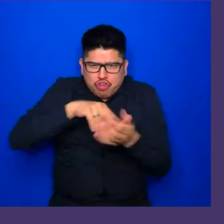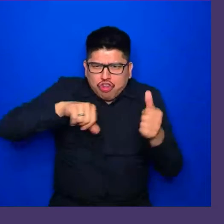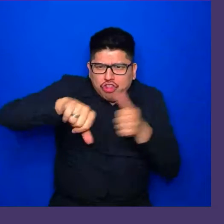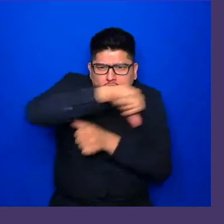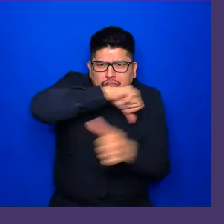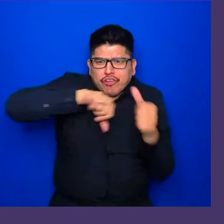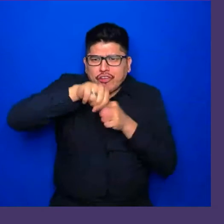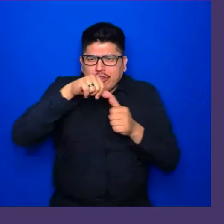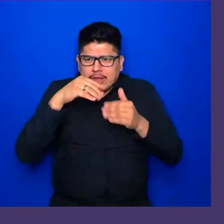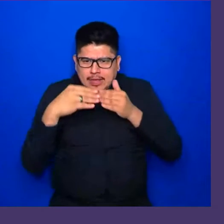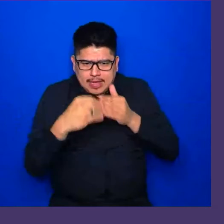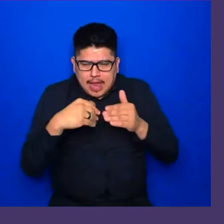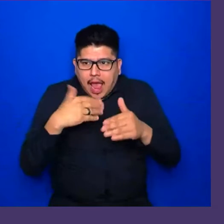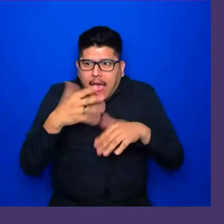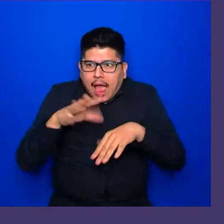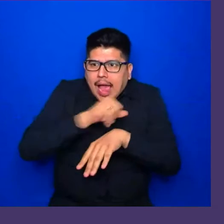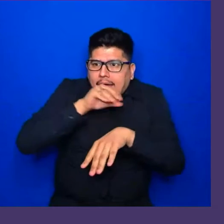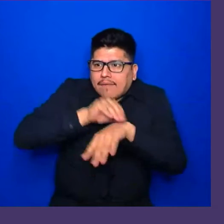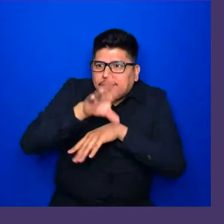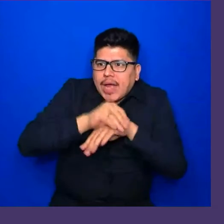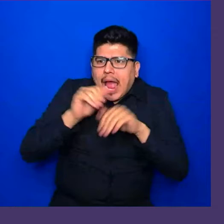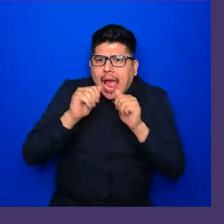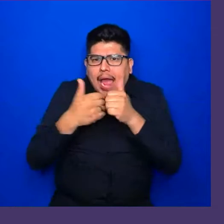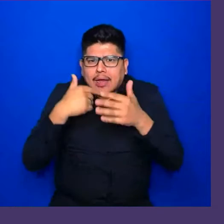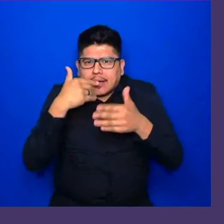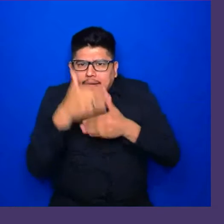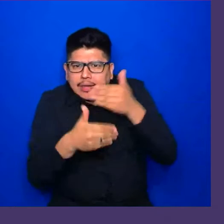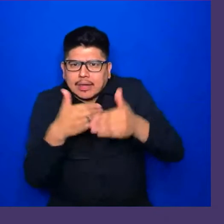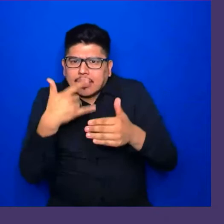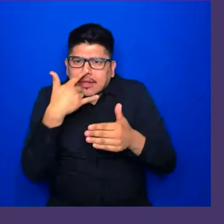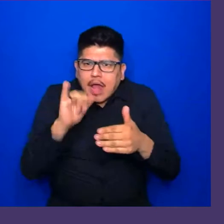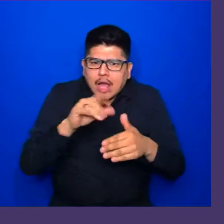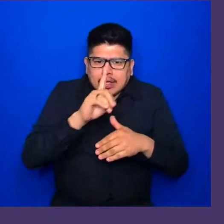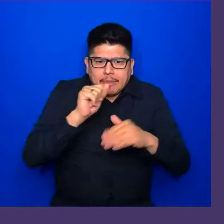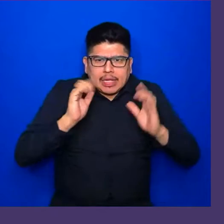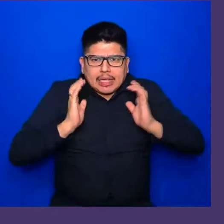How can disabled citizens really engage in that and be part of the learning and be